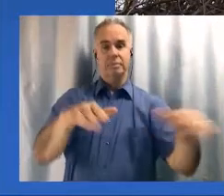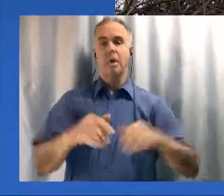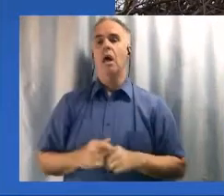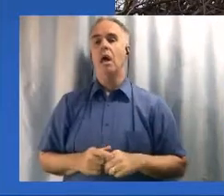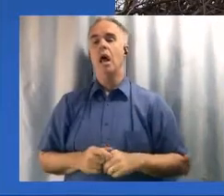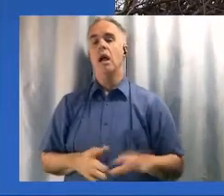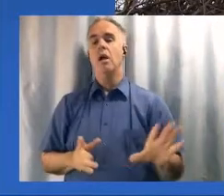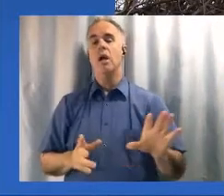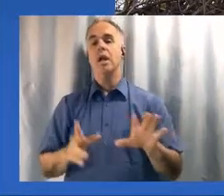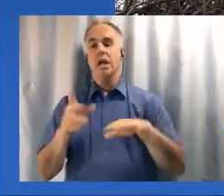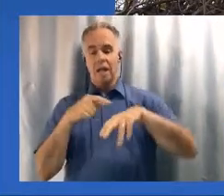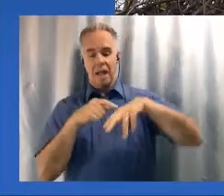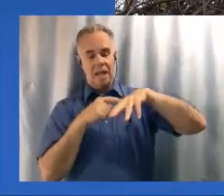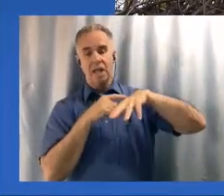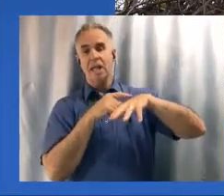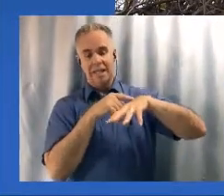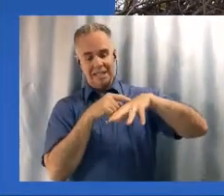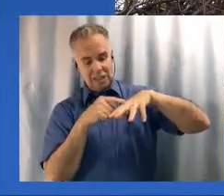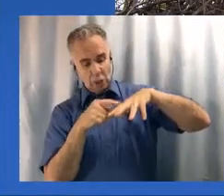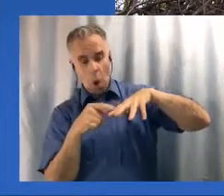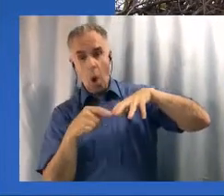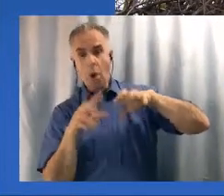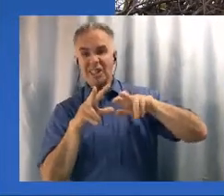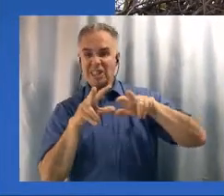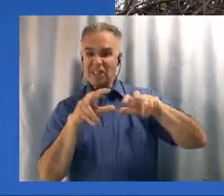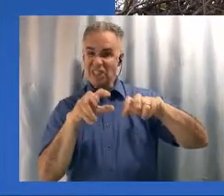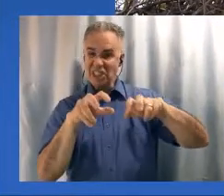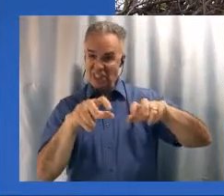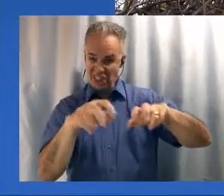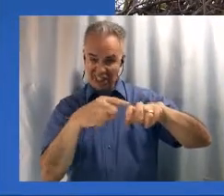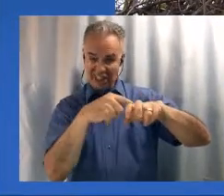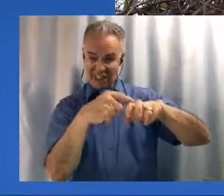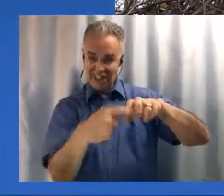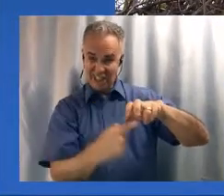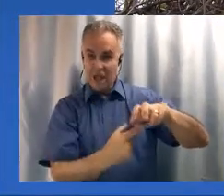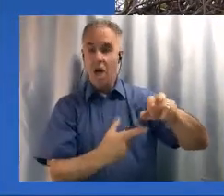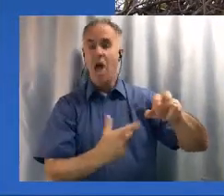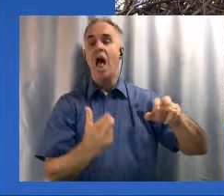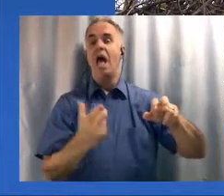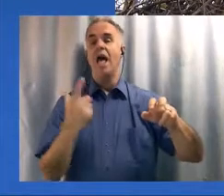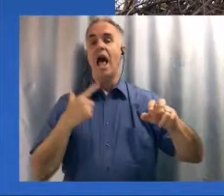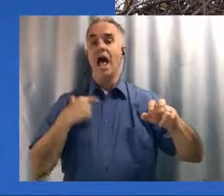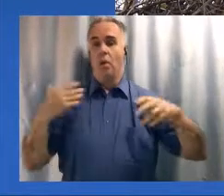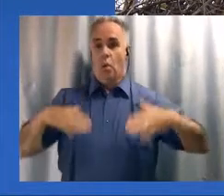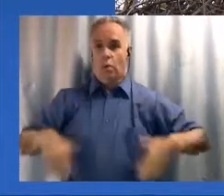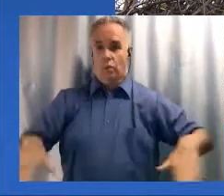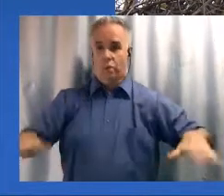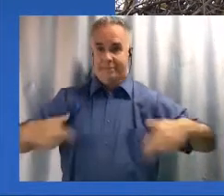Strong legs and toes and long needle-sharp curved talons